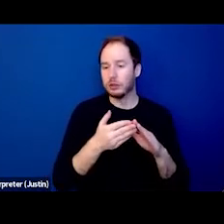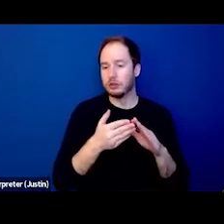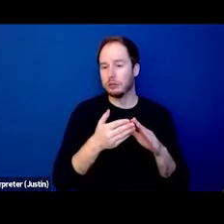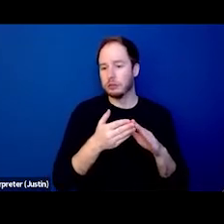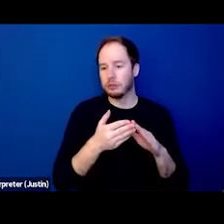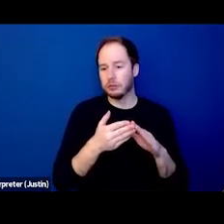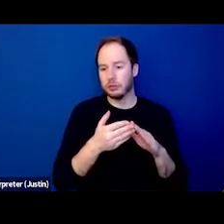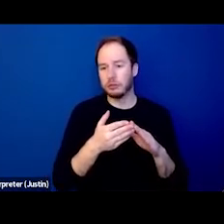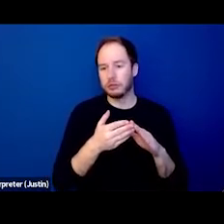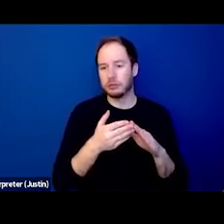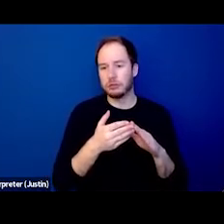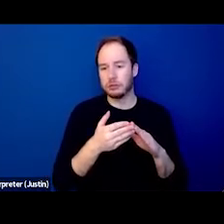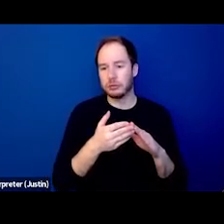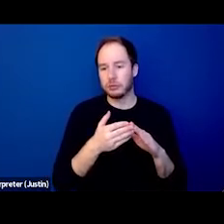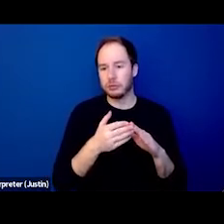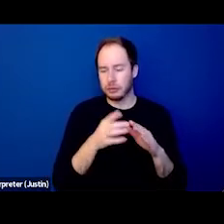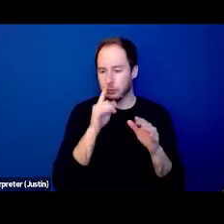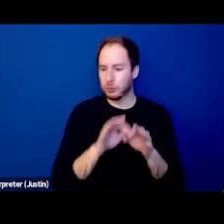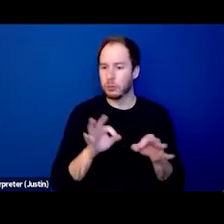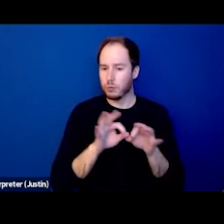really impactful to allow them to incorporate